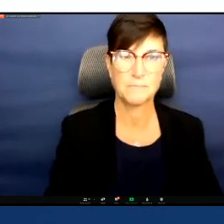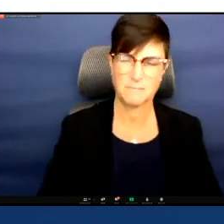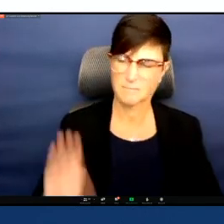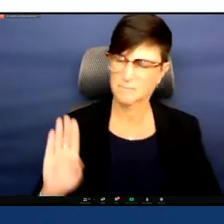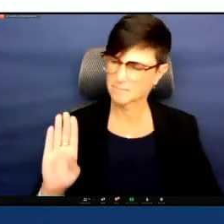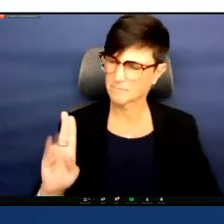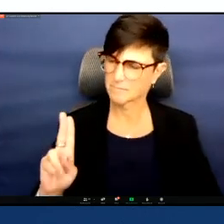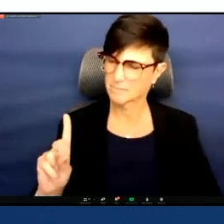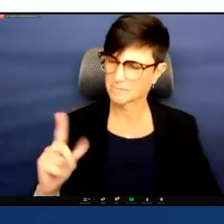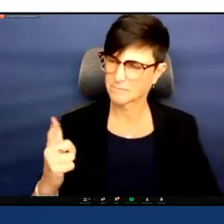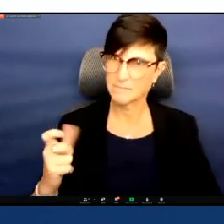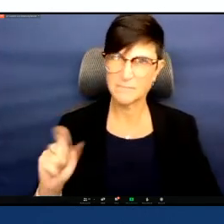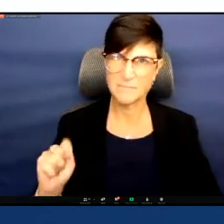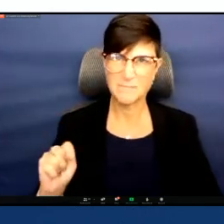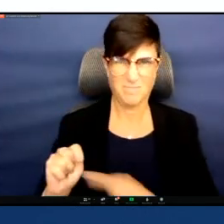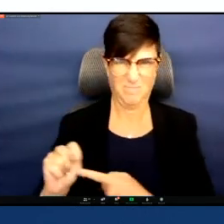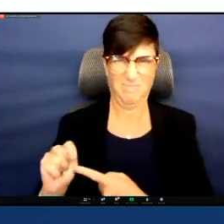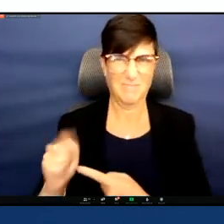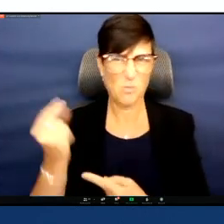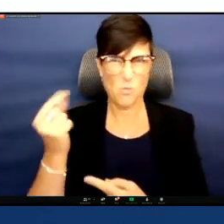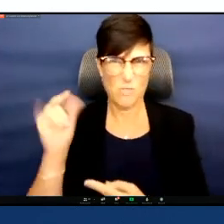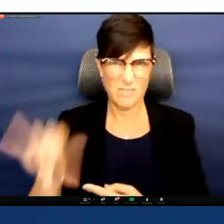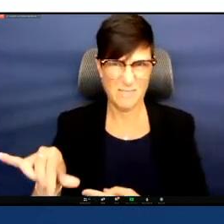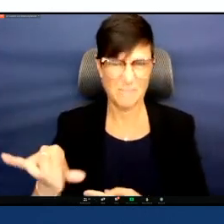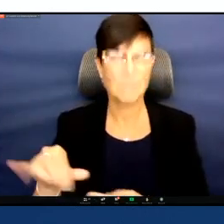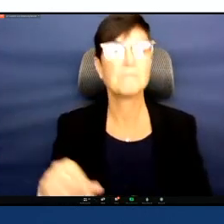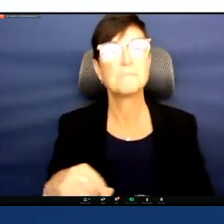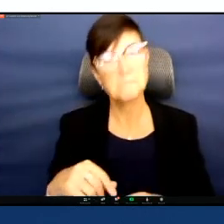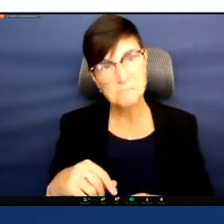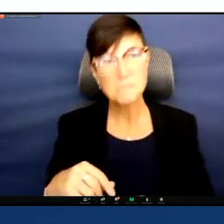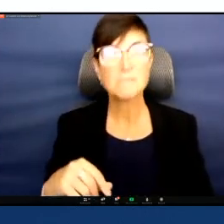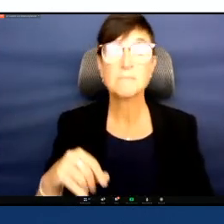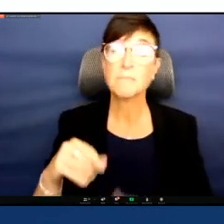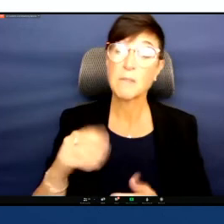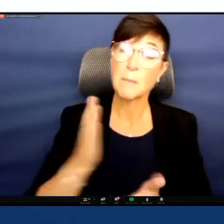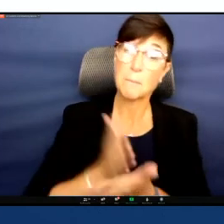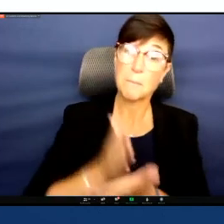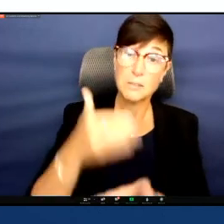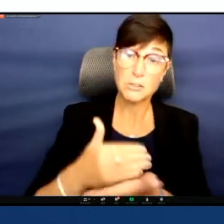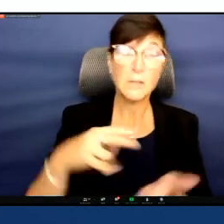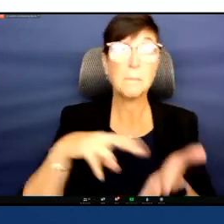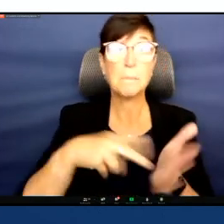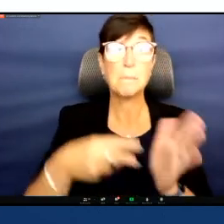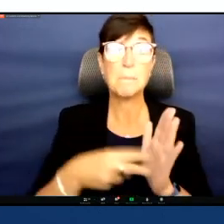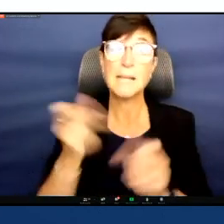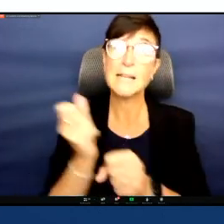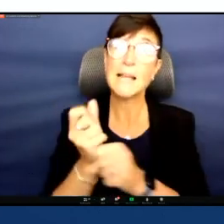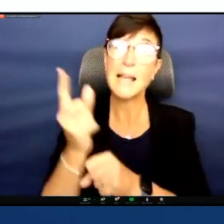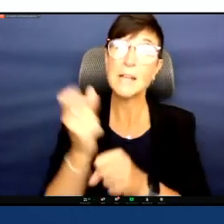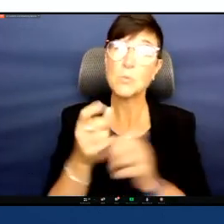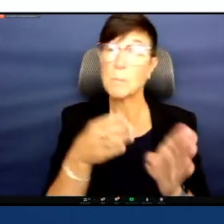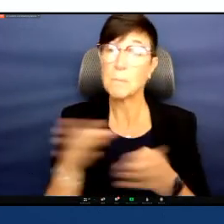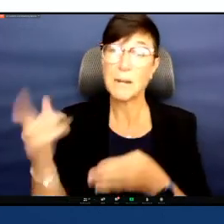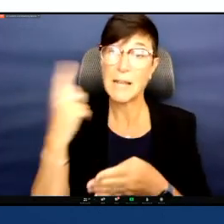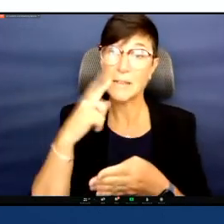Well, at its most basic level, a budget is an annual spending plan which considers all of the sources of funding that will be available